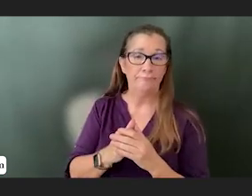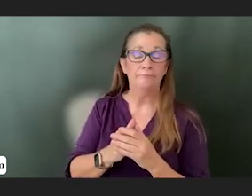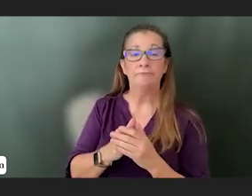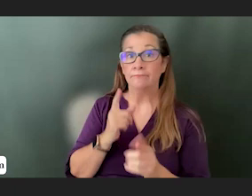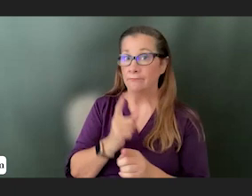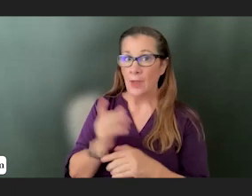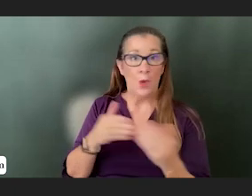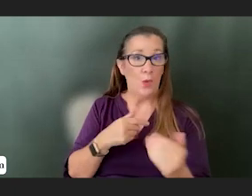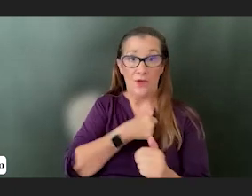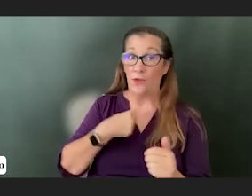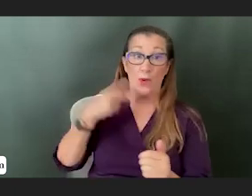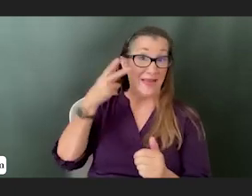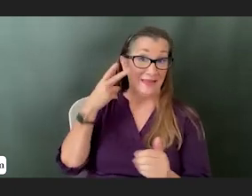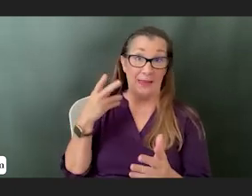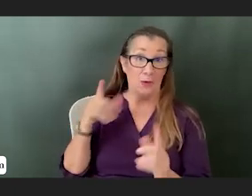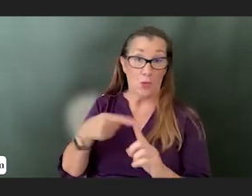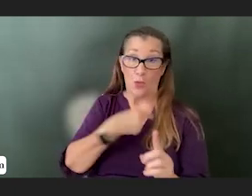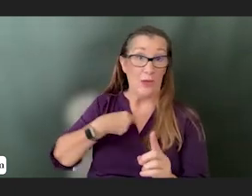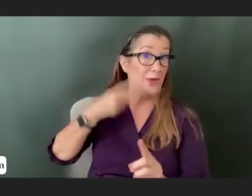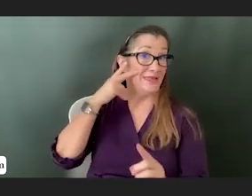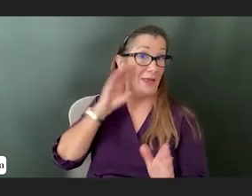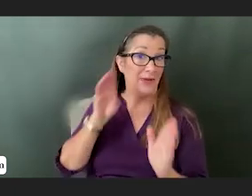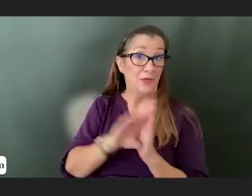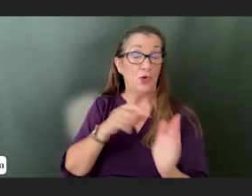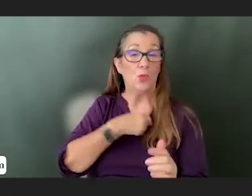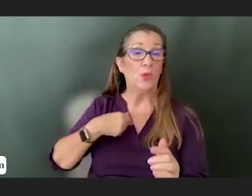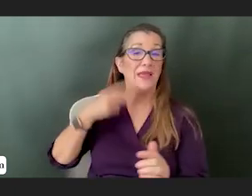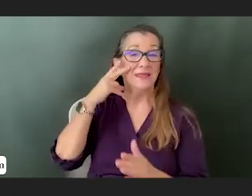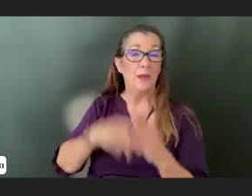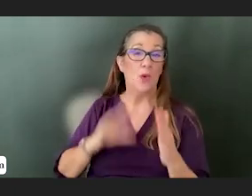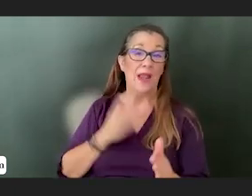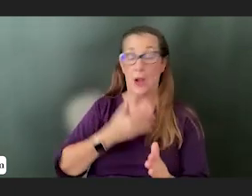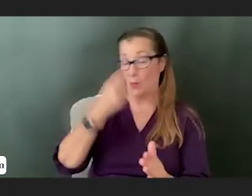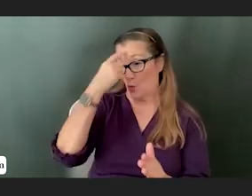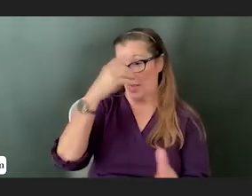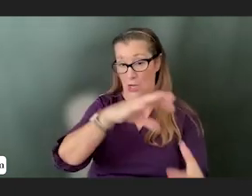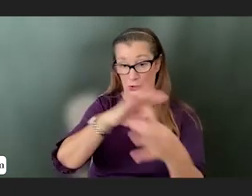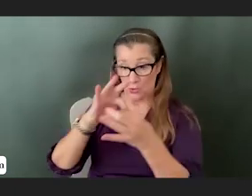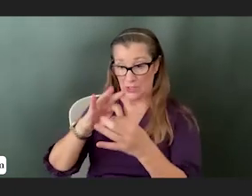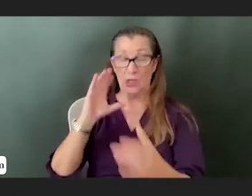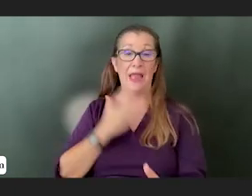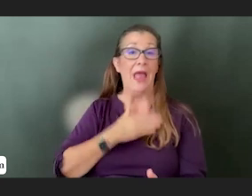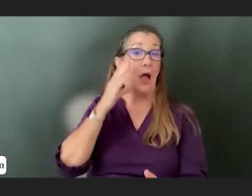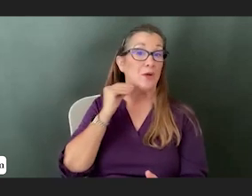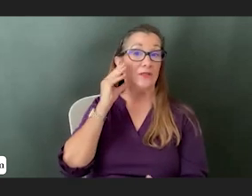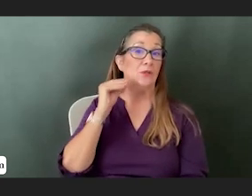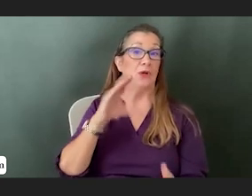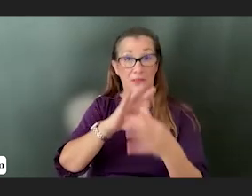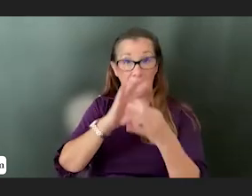Whenever we see a picture. We see what our brain associates, what our experiences associates, and all of those elements.